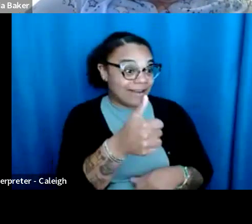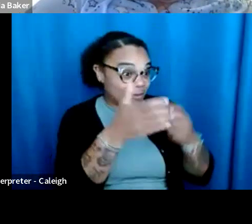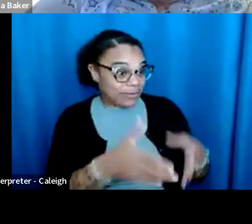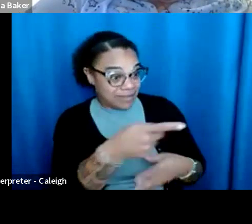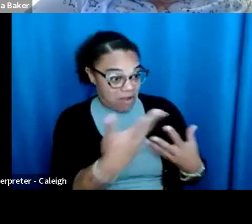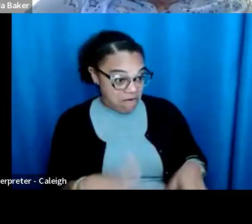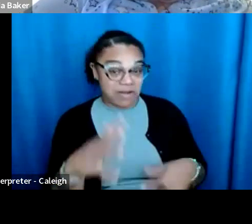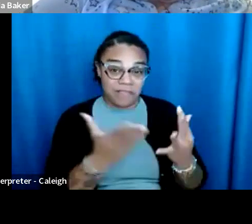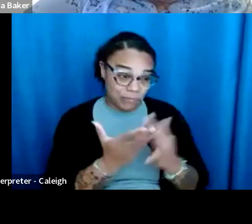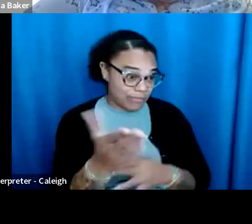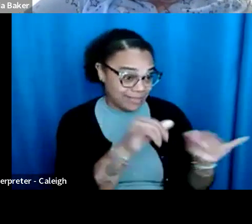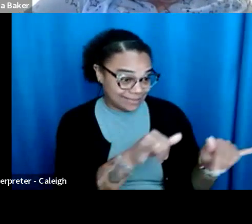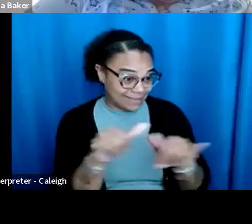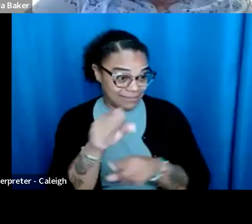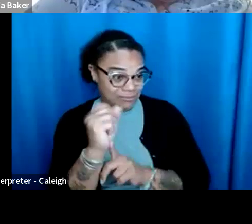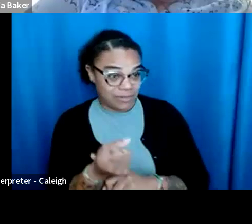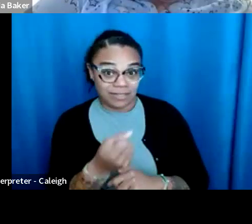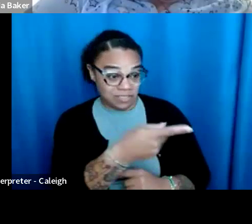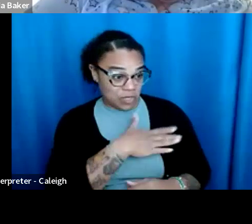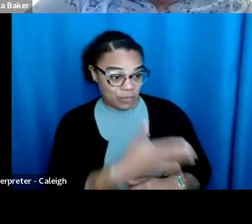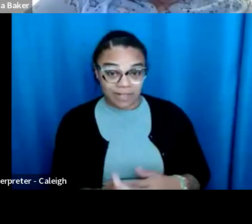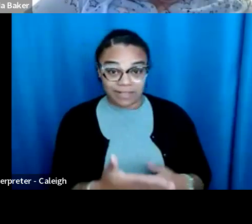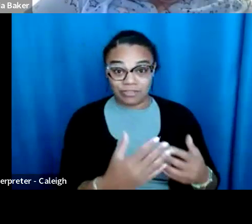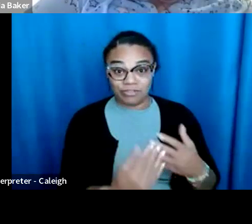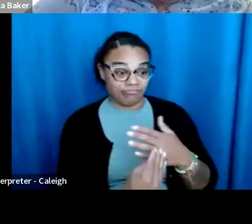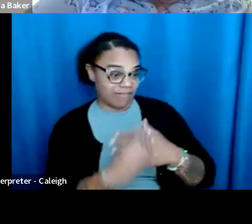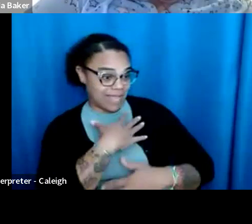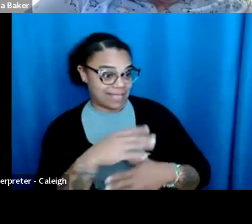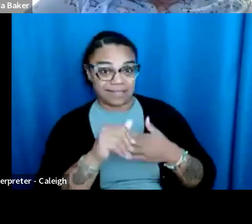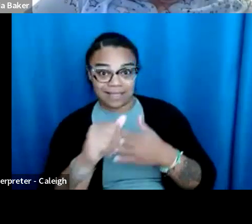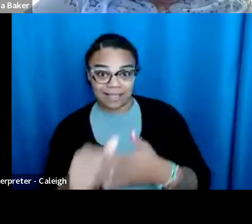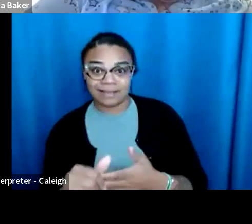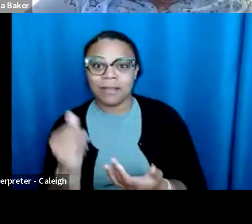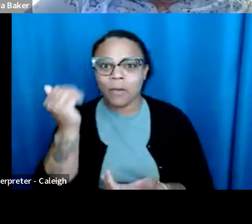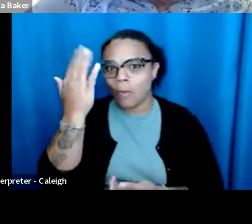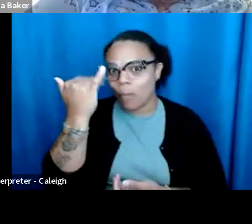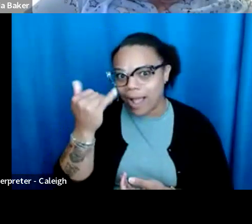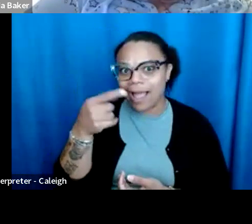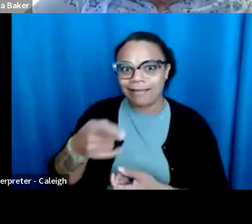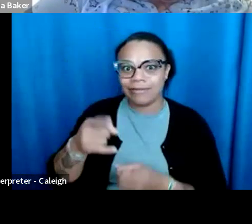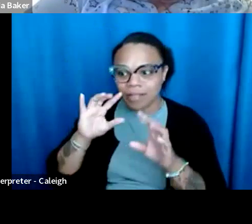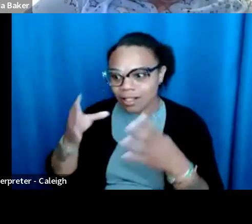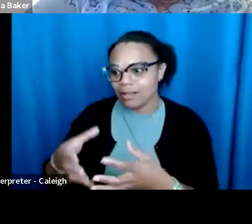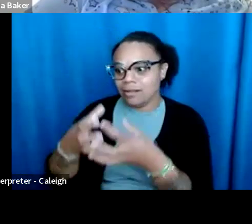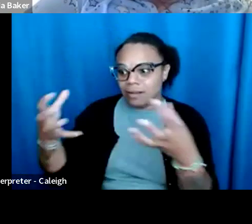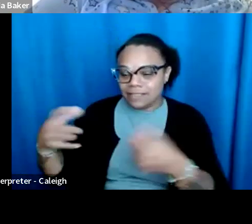why would you want to spend an inordinate amount of time going through the same potholes